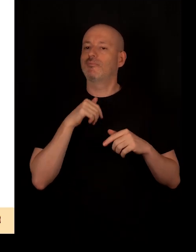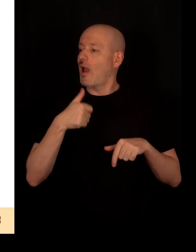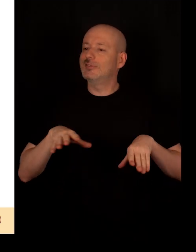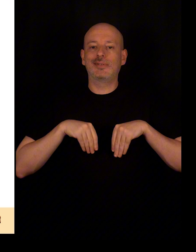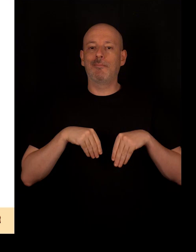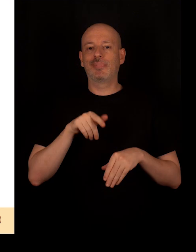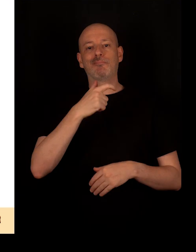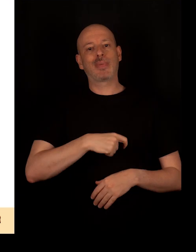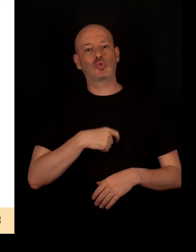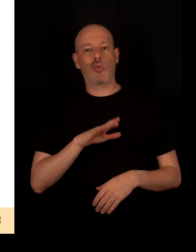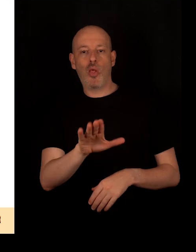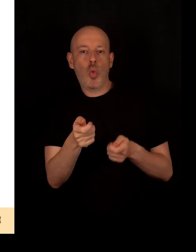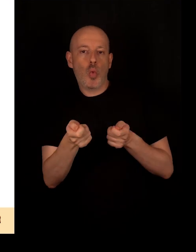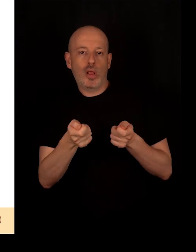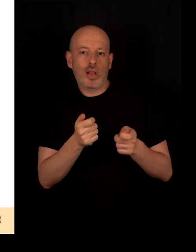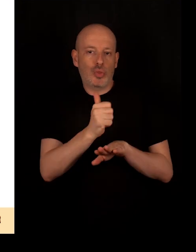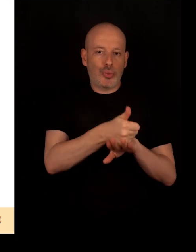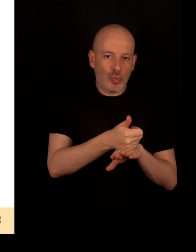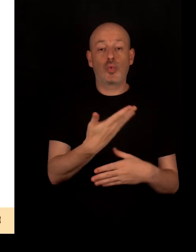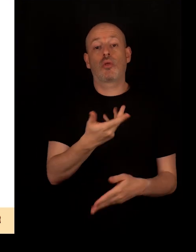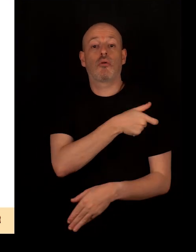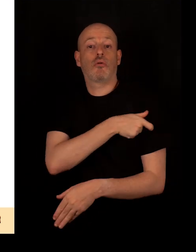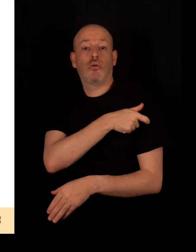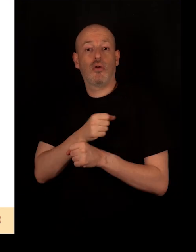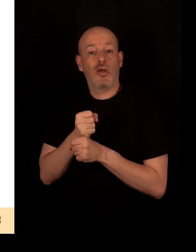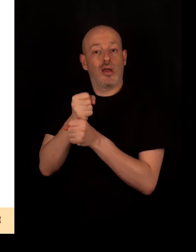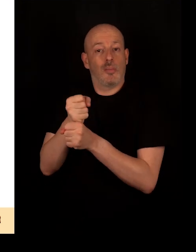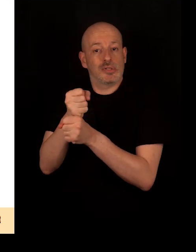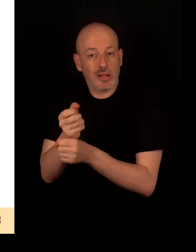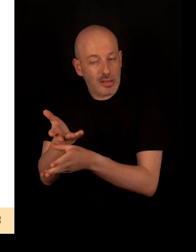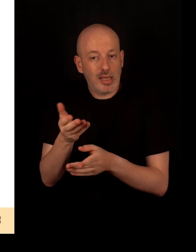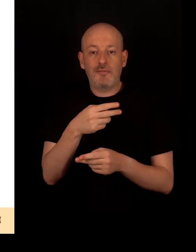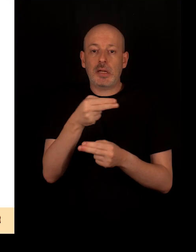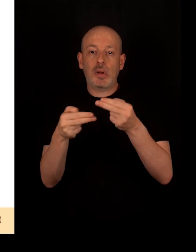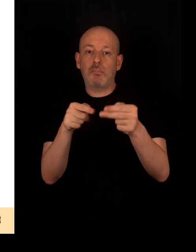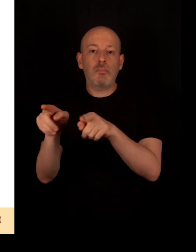So we do not accept personal bank accounts of the coordinator or of the legal representative.